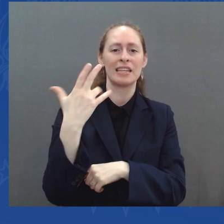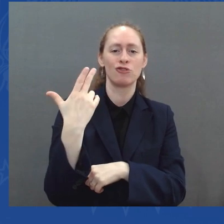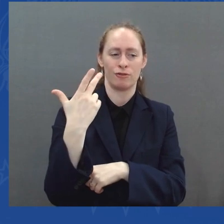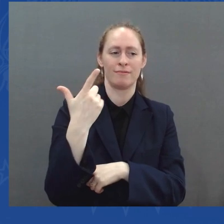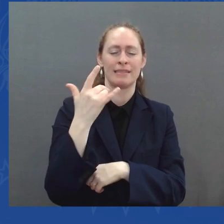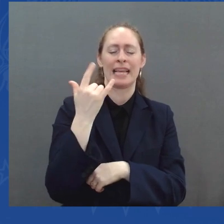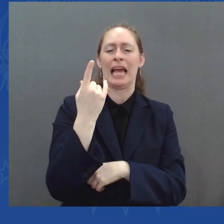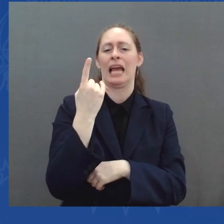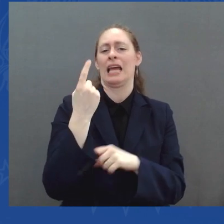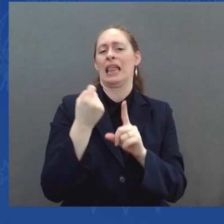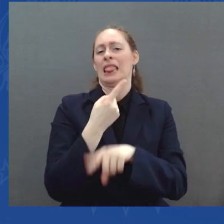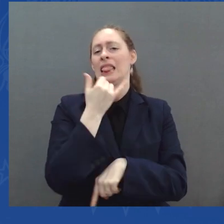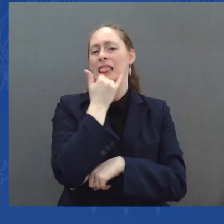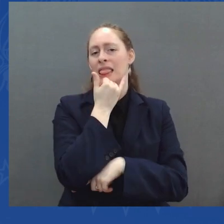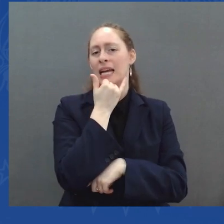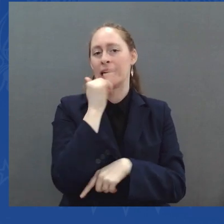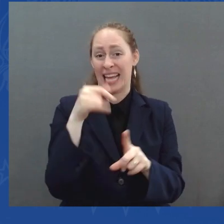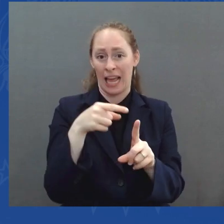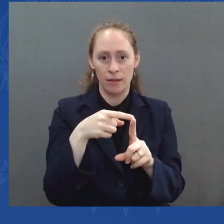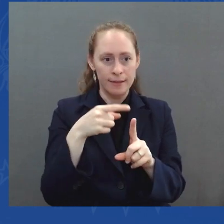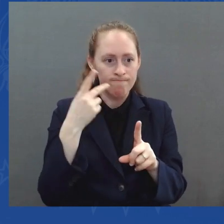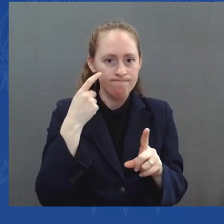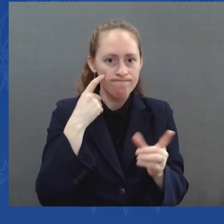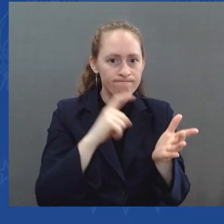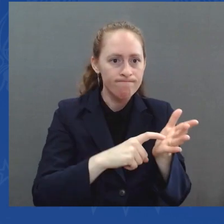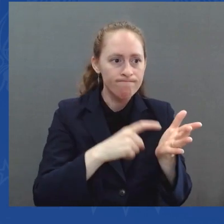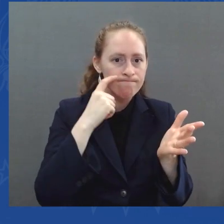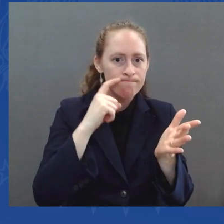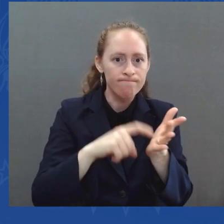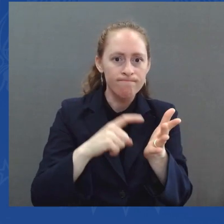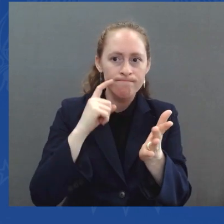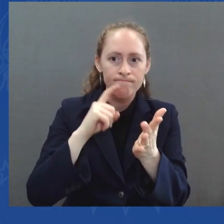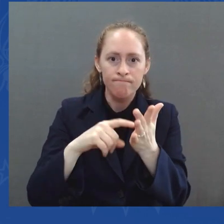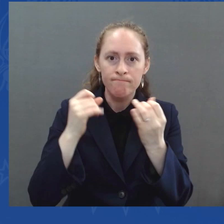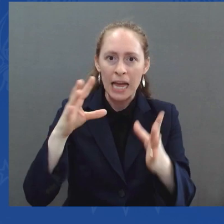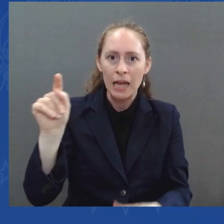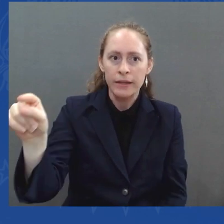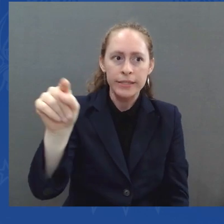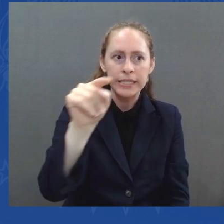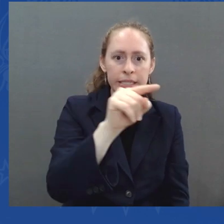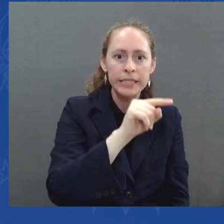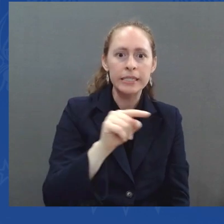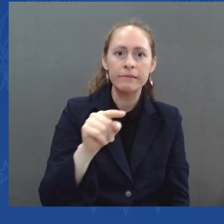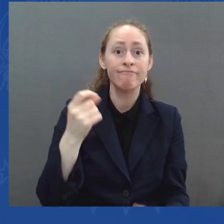who can't get financial help to get coverage under the Affordable Care Act. And here's the problem.